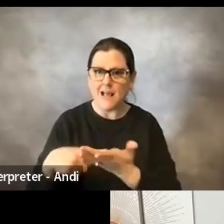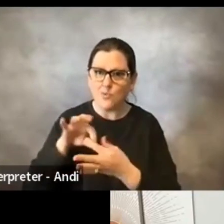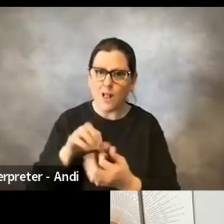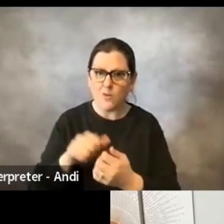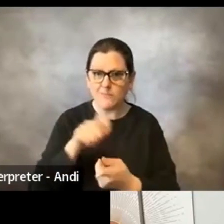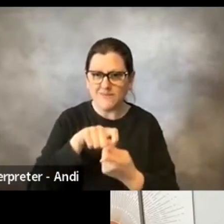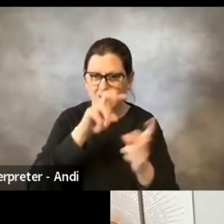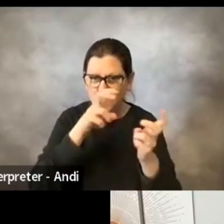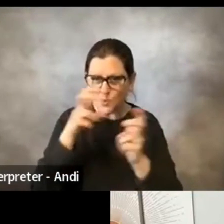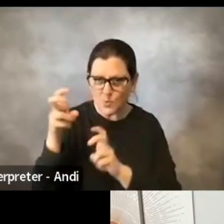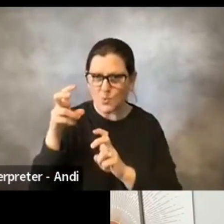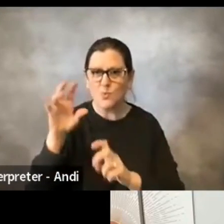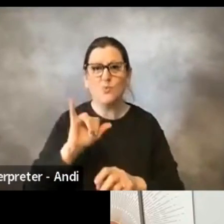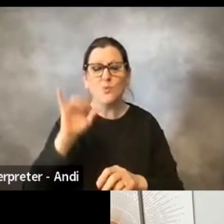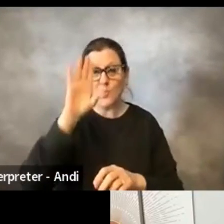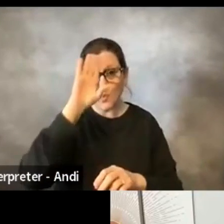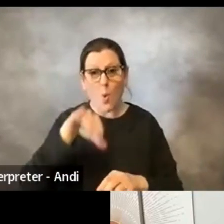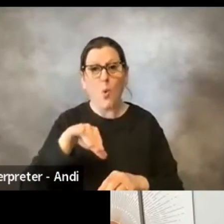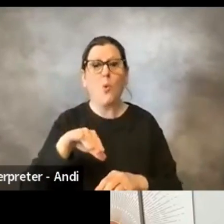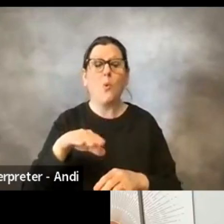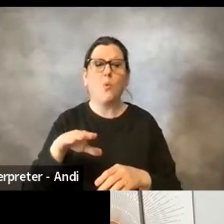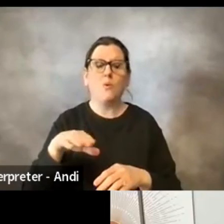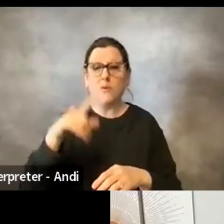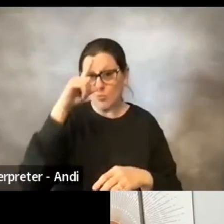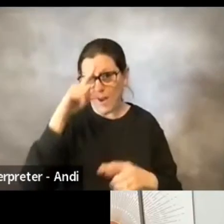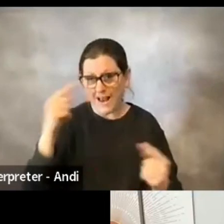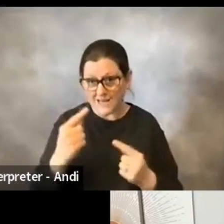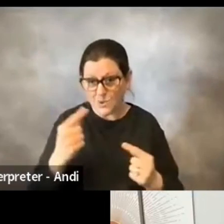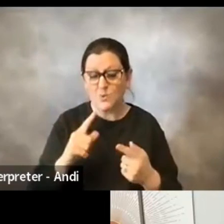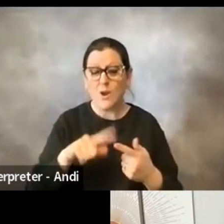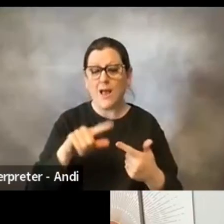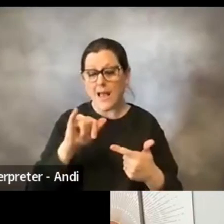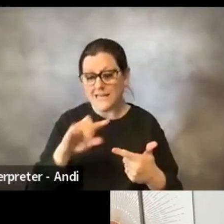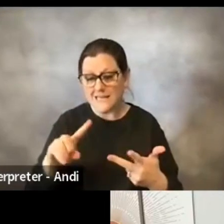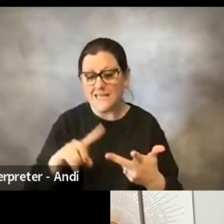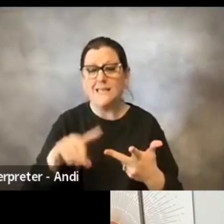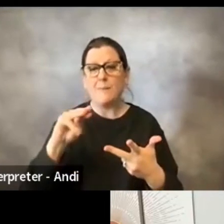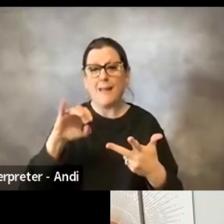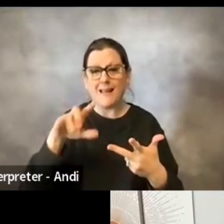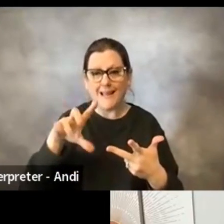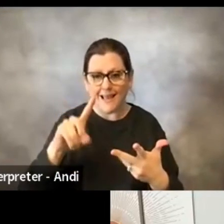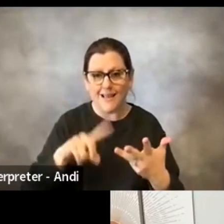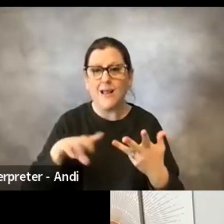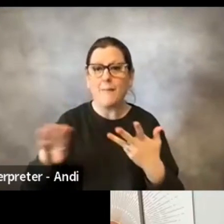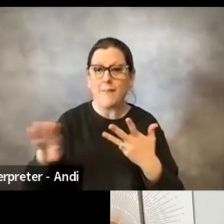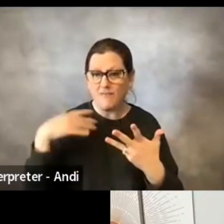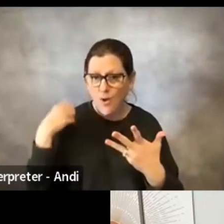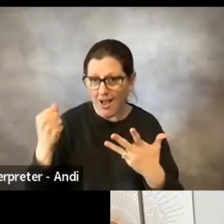know that in addition to brain injury, and IDD, and Medicaid, and that behavioral health coming together, we also need to